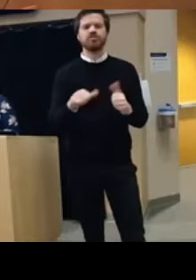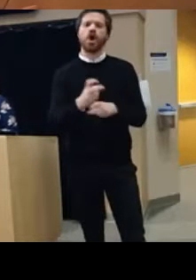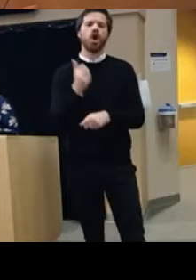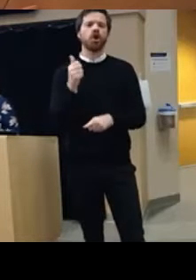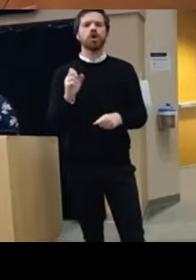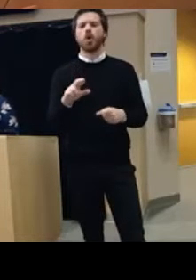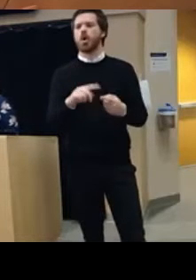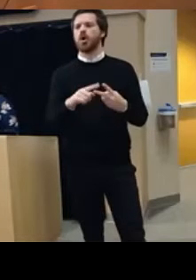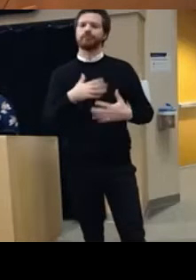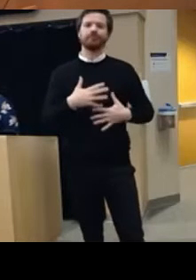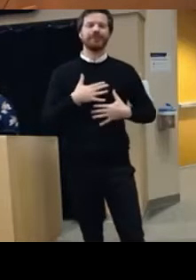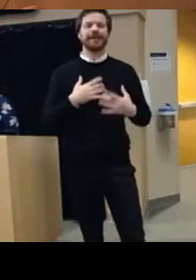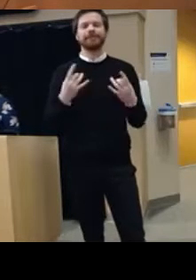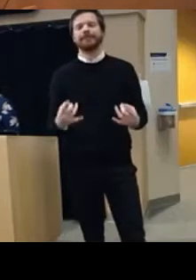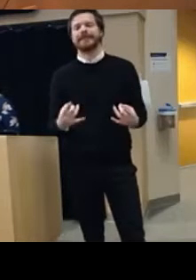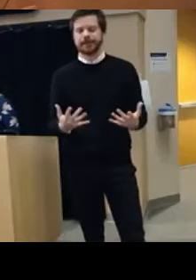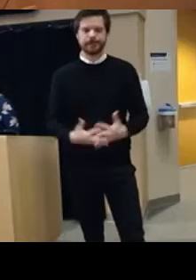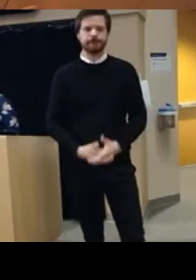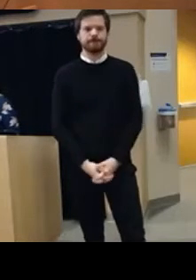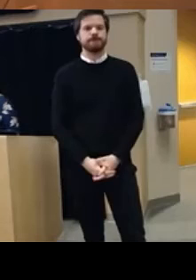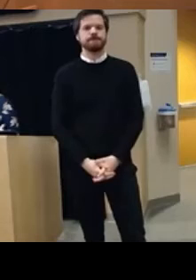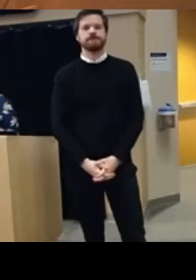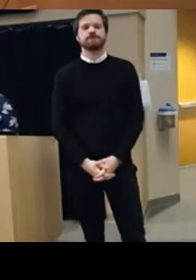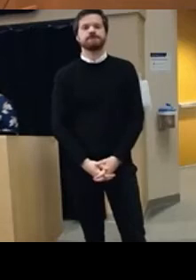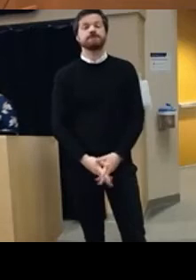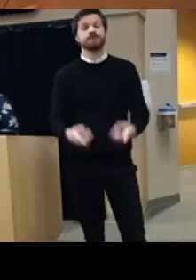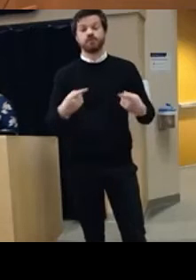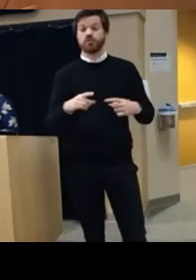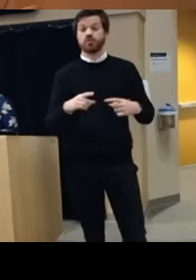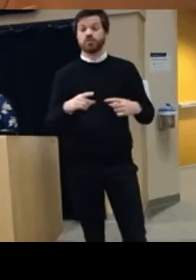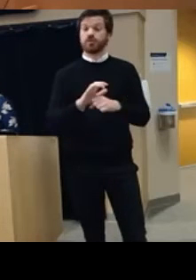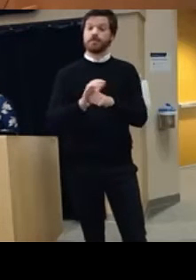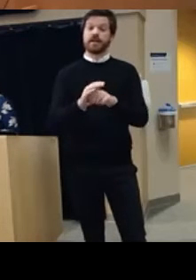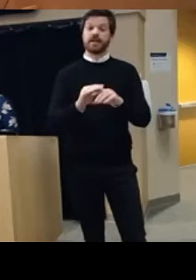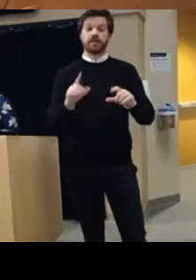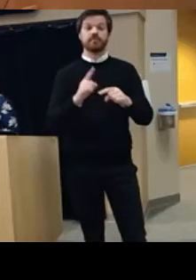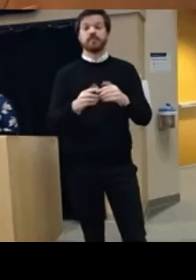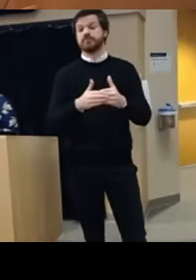to breathe or to meditate their way through it um during the pandemic and its aftermath employees